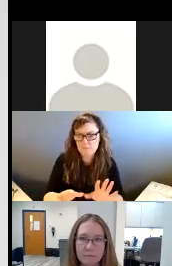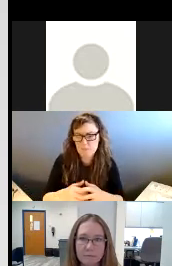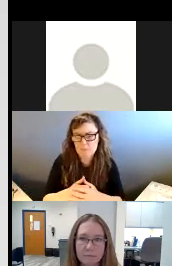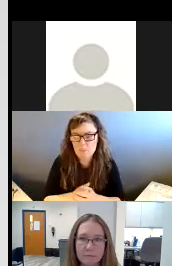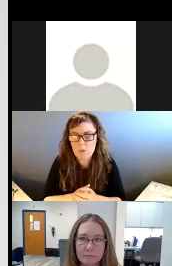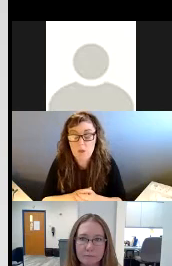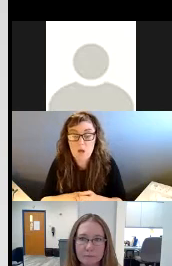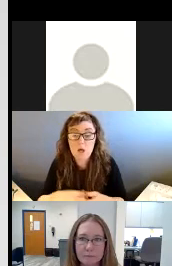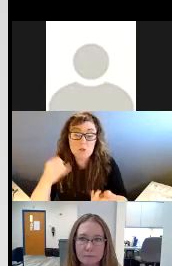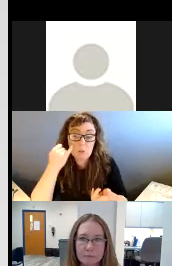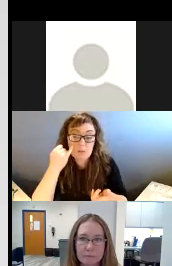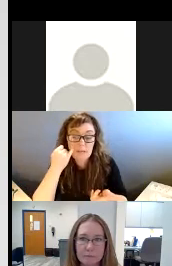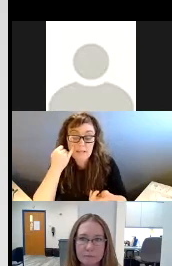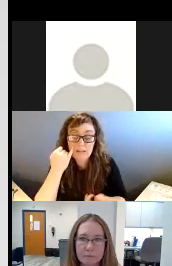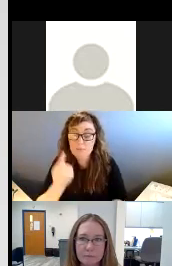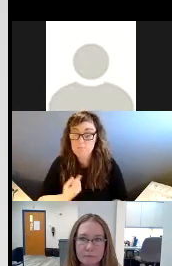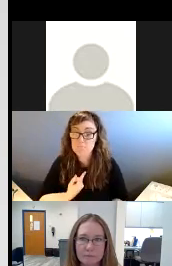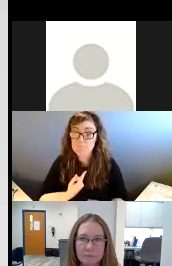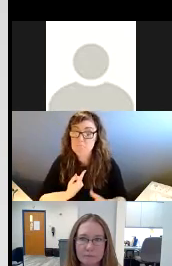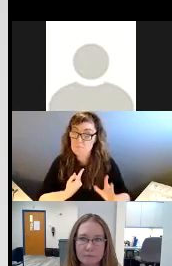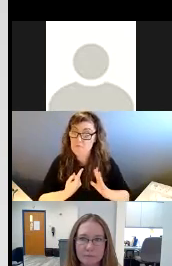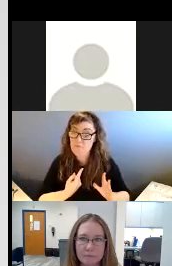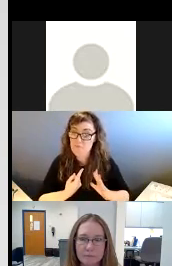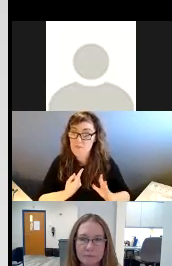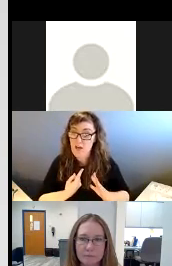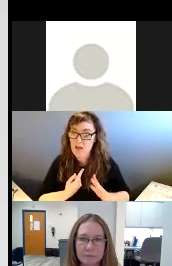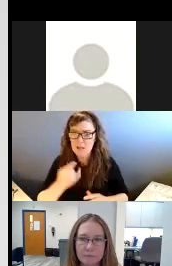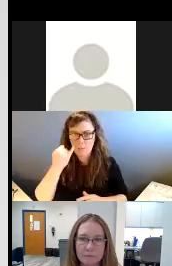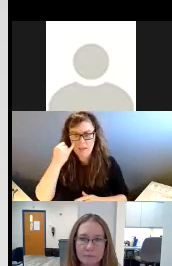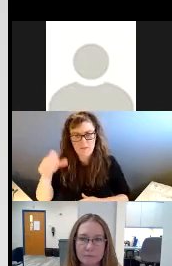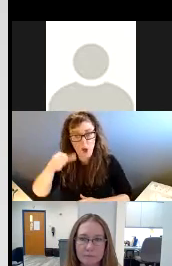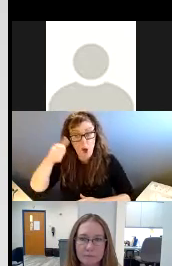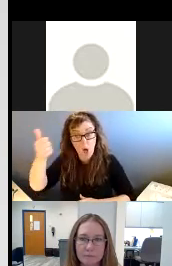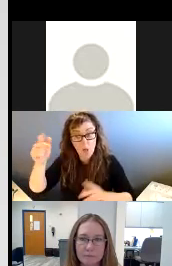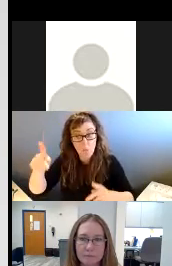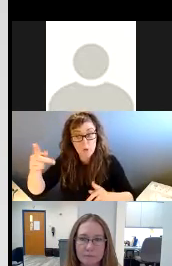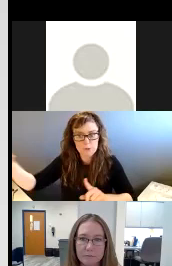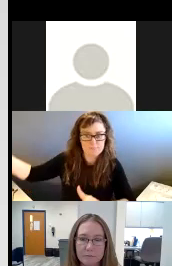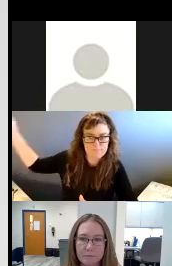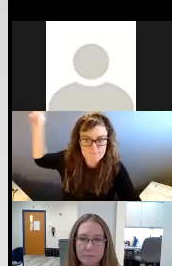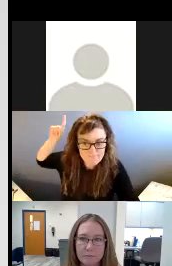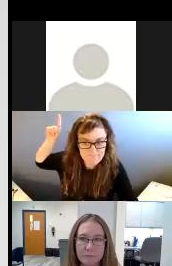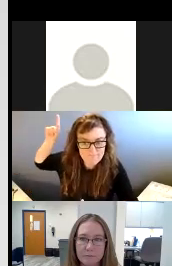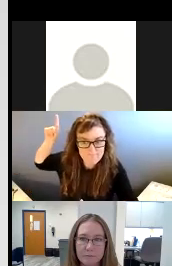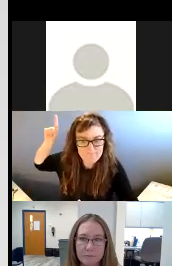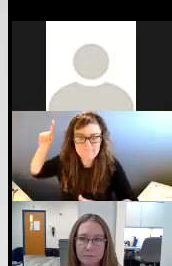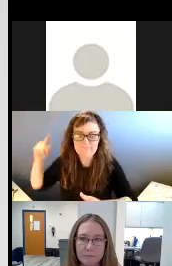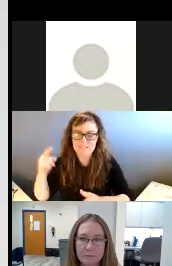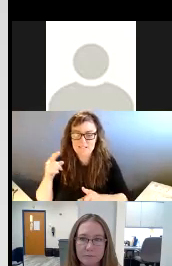SO IF YOU ARE NOT THE ONLY ONE IN THE SPACE, EVEN IF THAT PERSON IS OUT OF THE VIDEO RANGE, YOU SHOULD ANNOUNCE TO THE PATIENT AND MAKE SURE THEY CONSENT